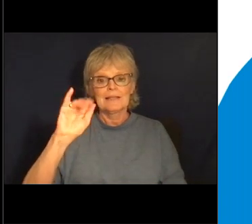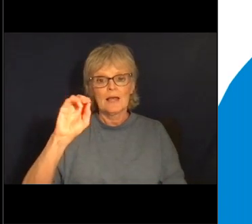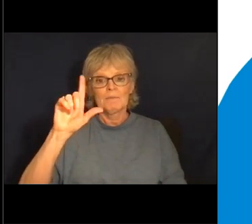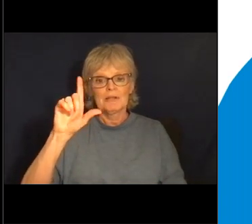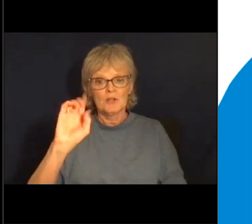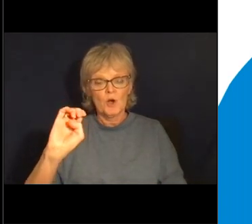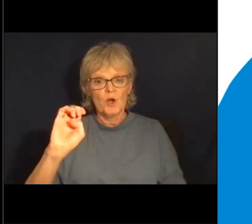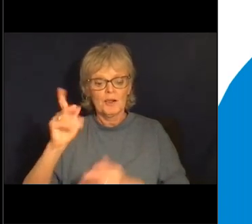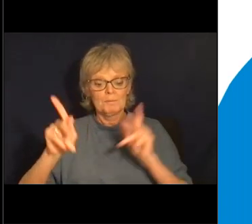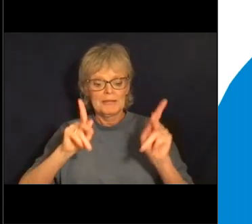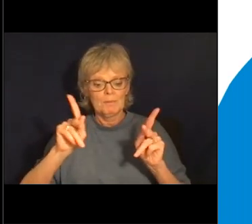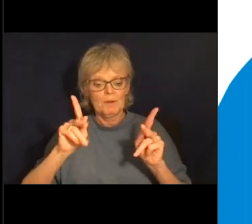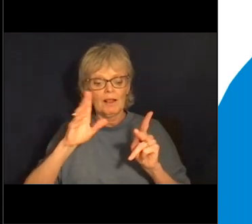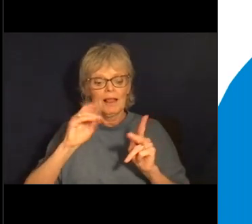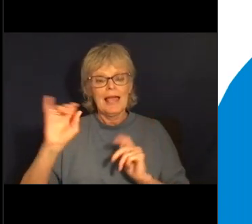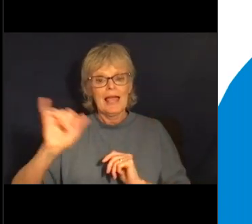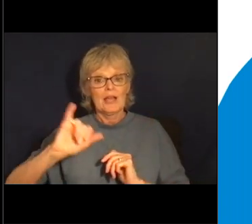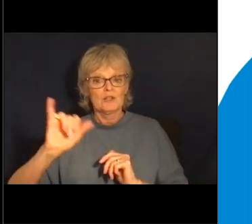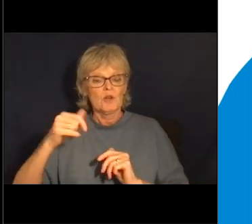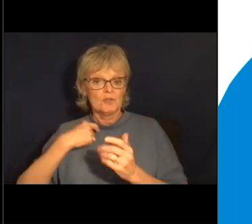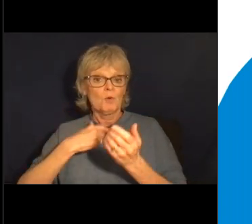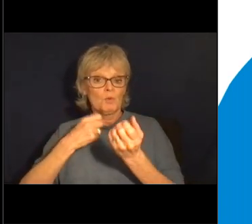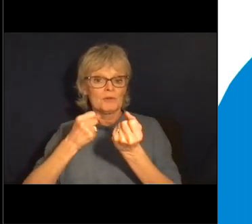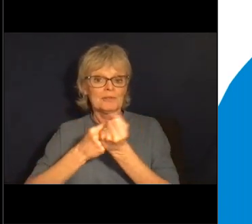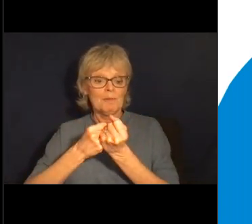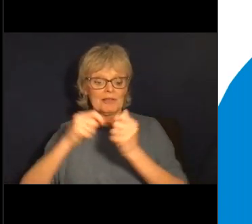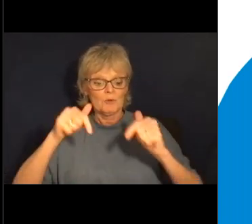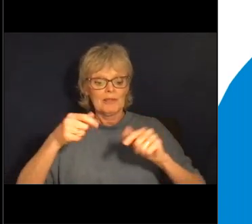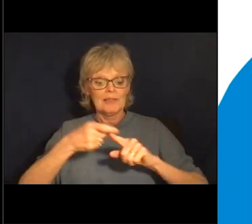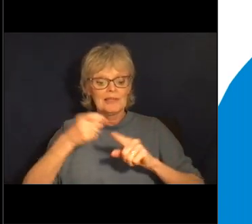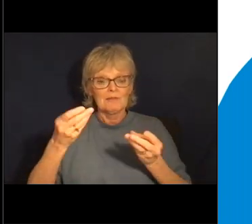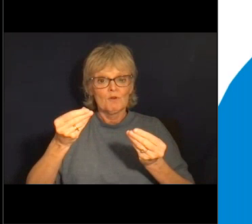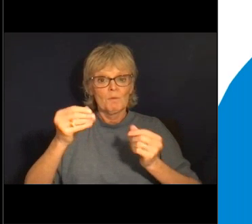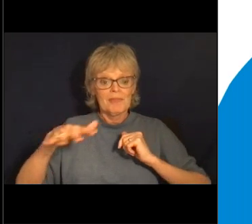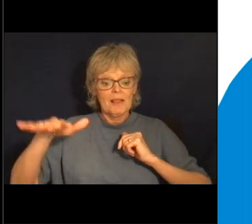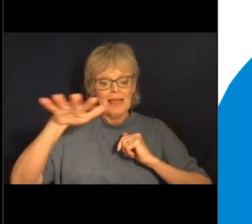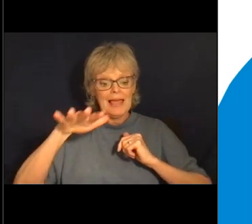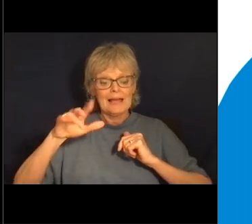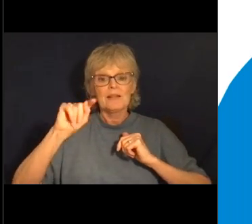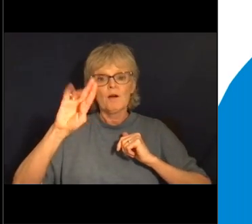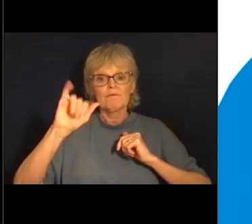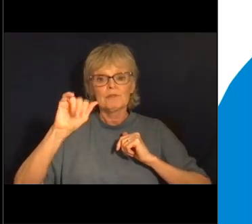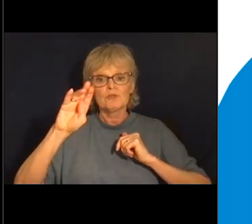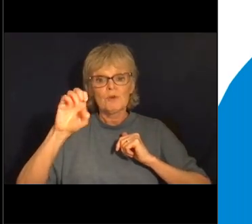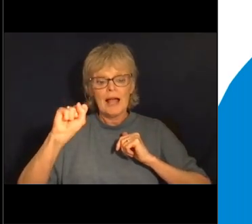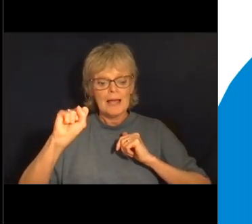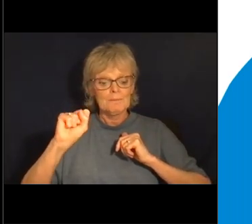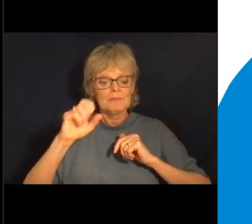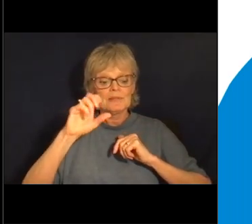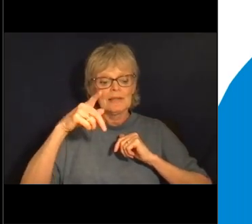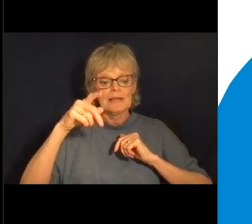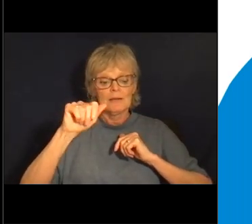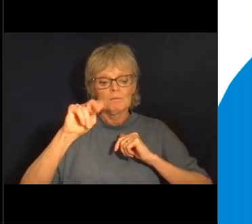of the Pamunkey and Chickahominy tribes. And I also want to extend a special thank you to our American sign language interpreters,